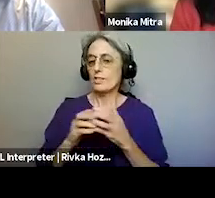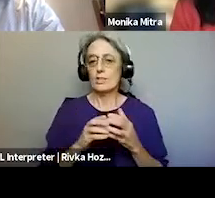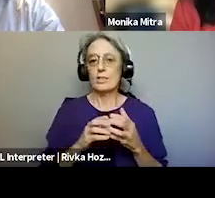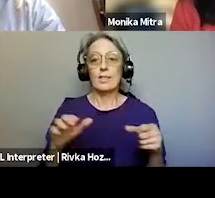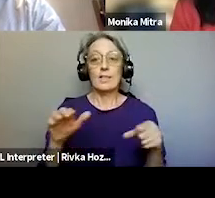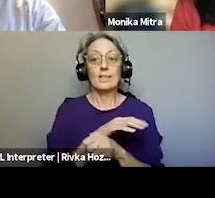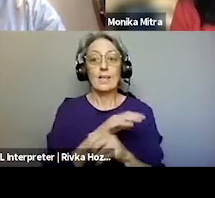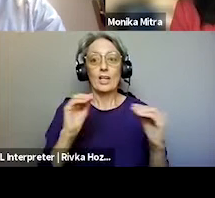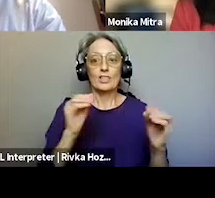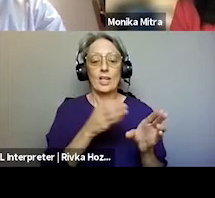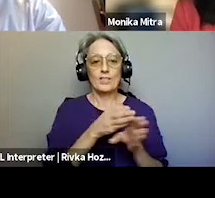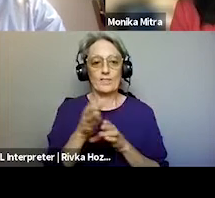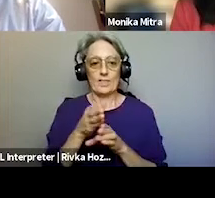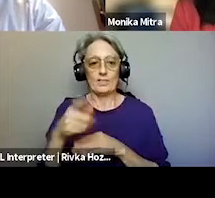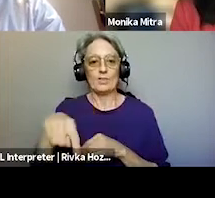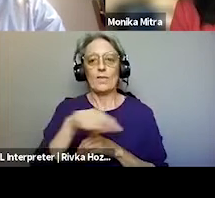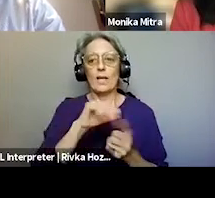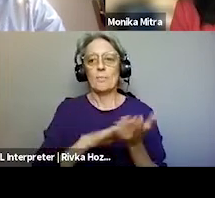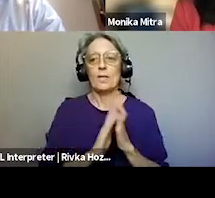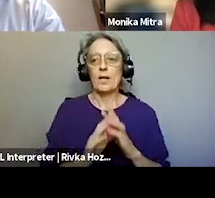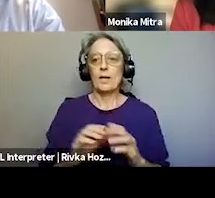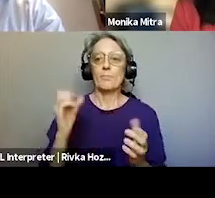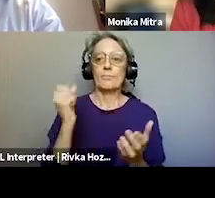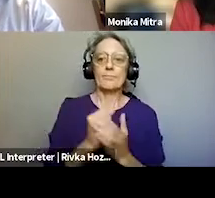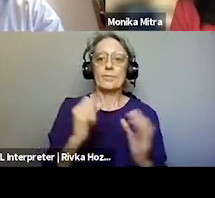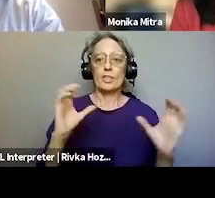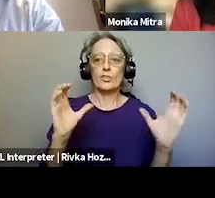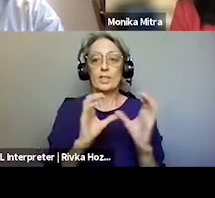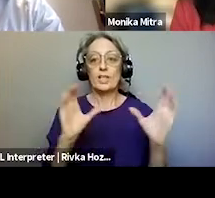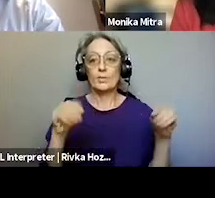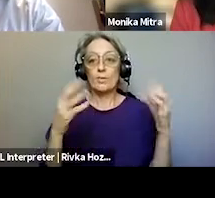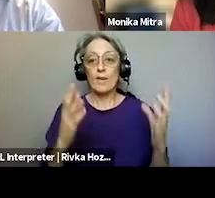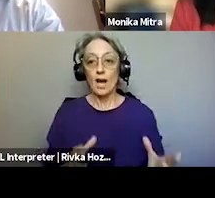so that they can become credentialed providers of services we need for concordance with patients,